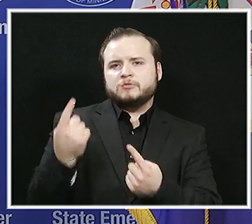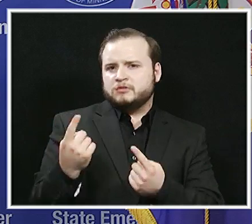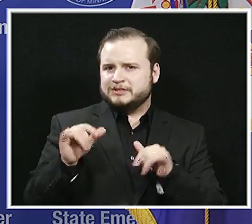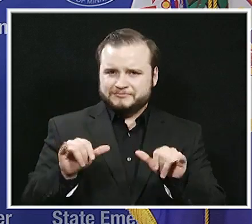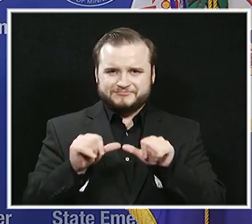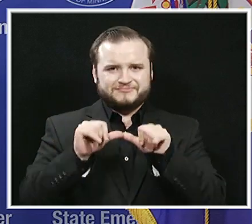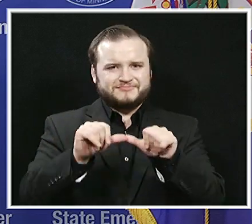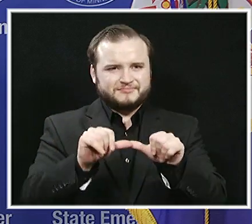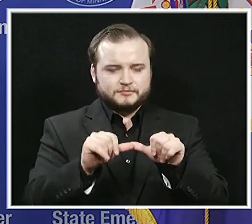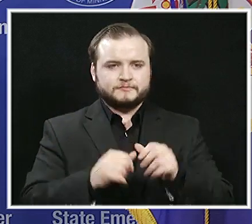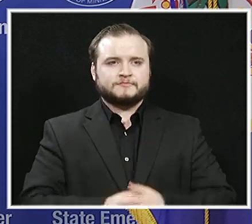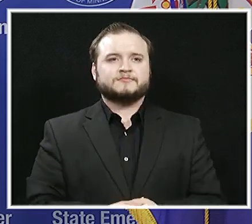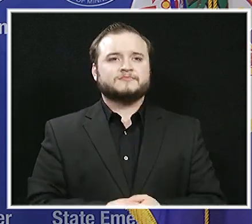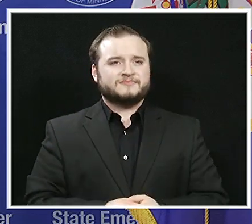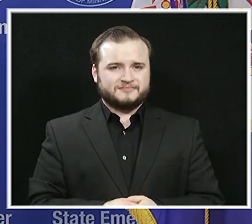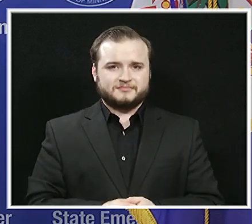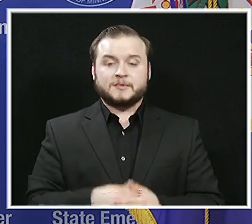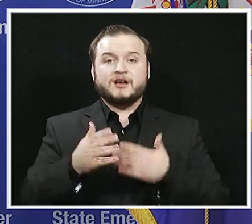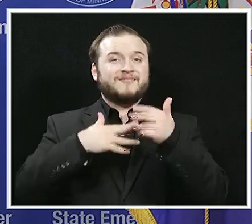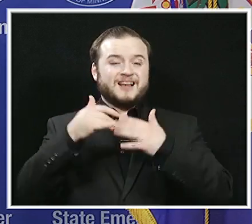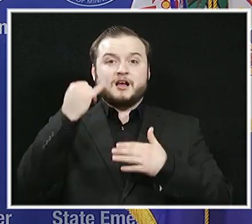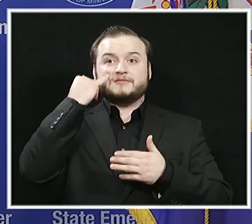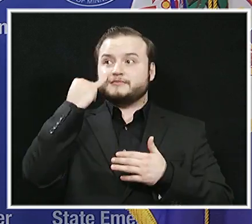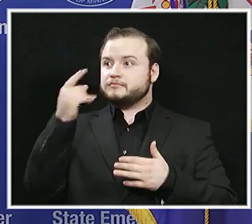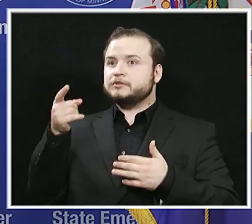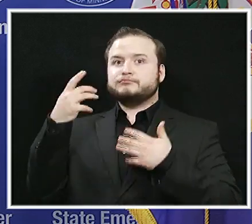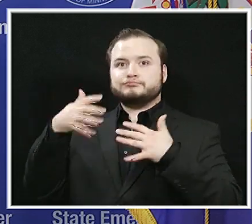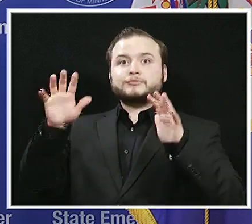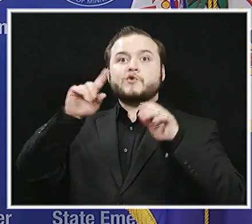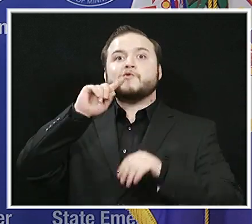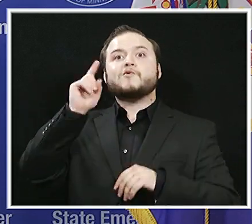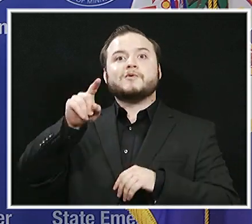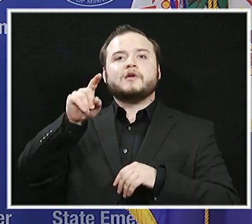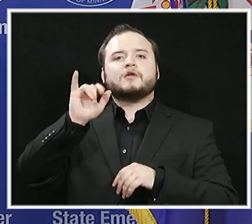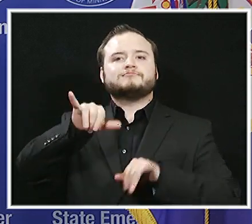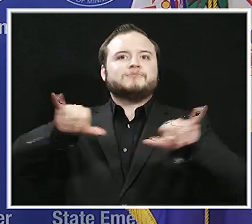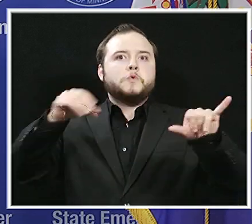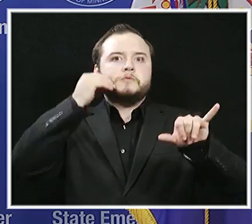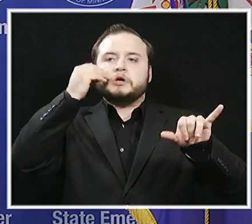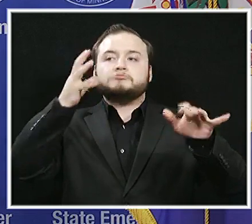So I'm going to ask you, Minnesotans, continue what you're doing in the social distancing even if there